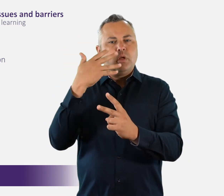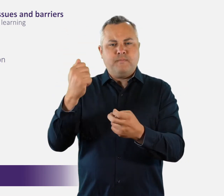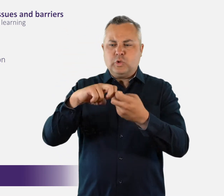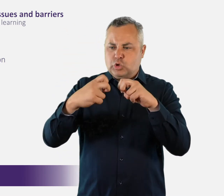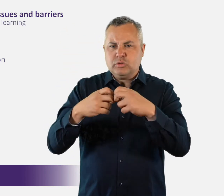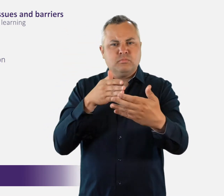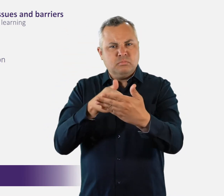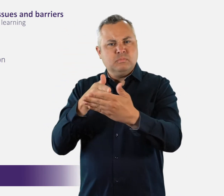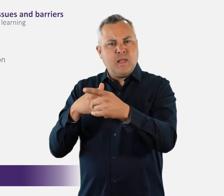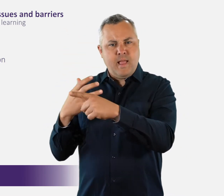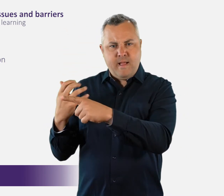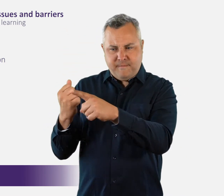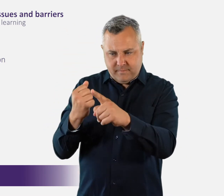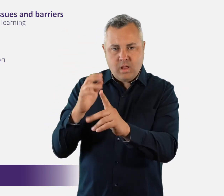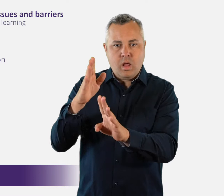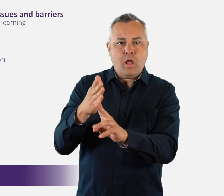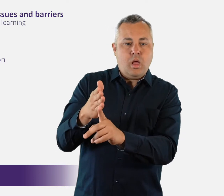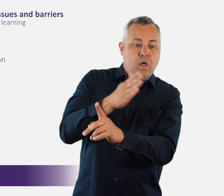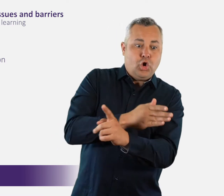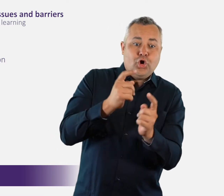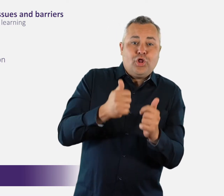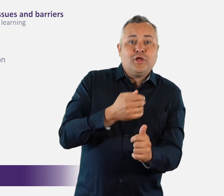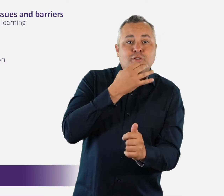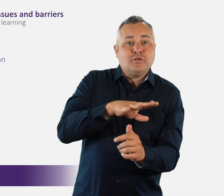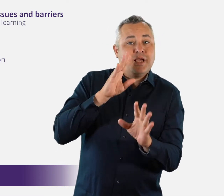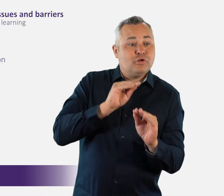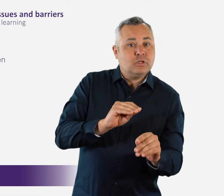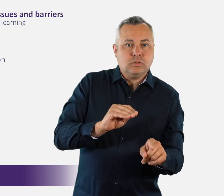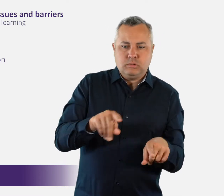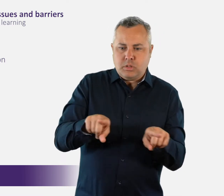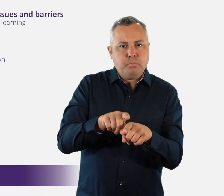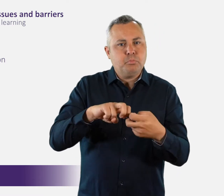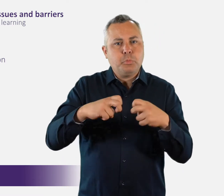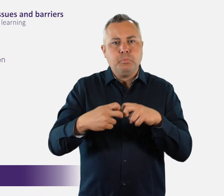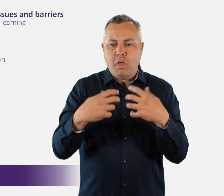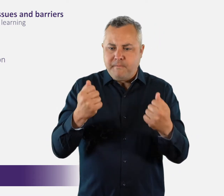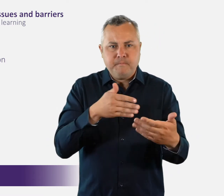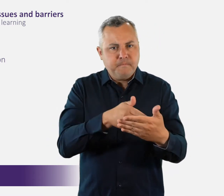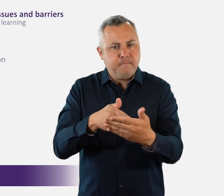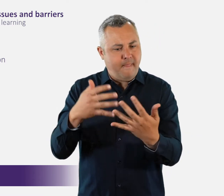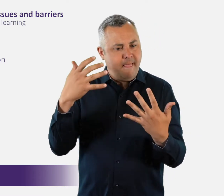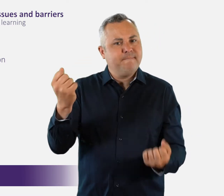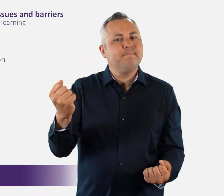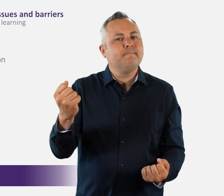and barriers present in primary and secondary education.